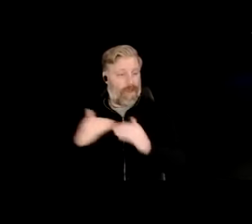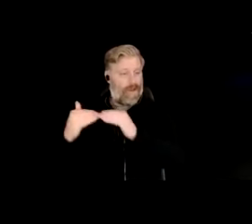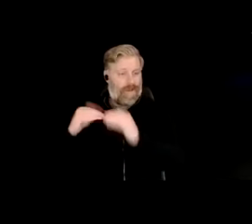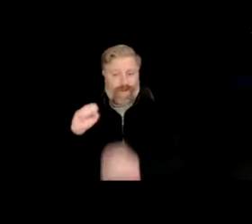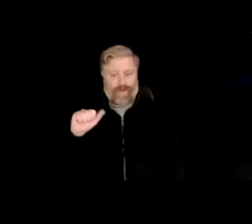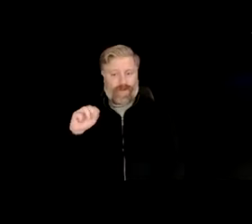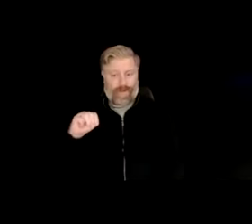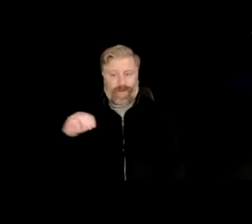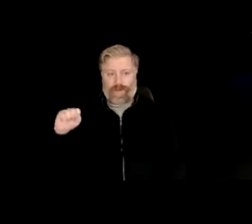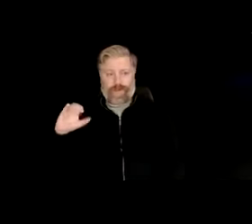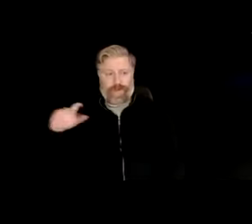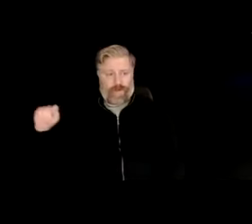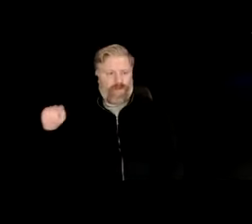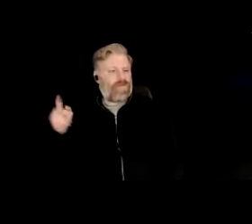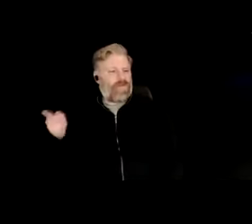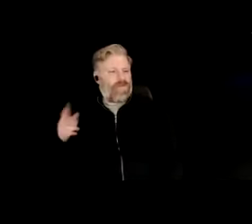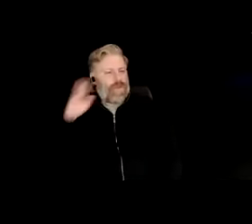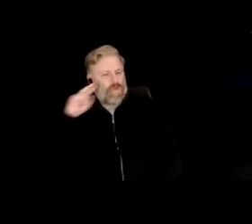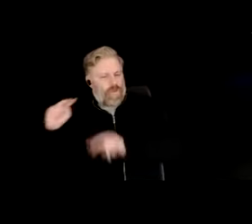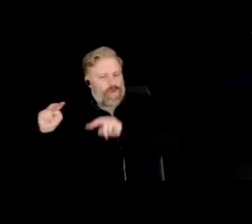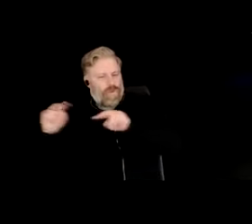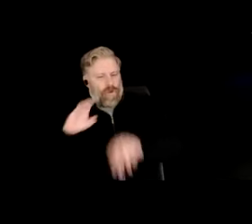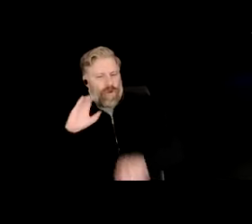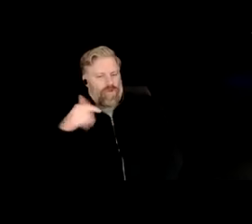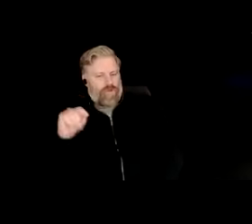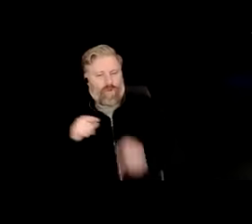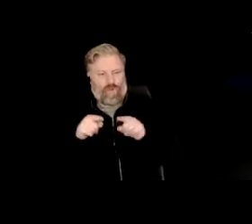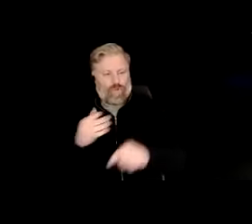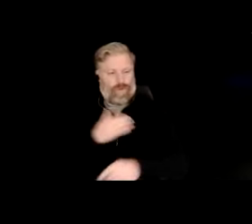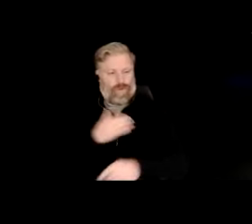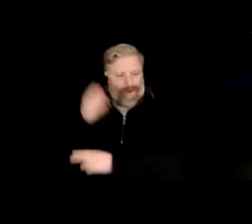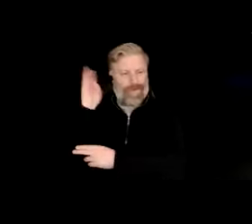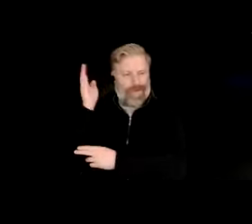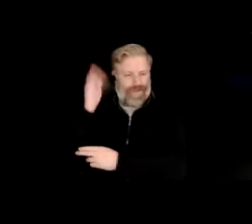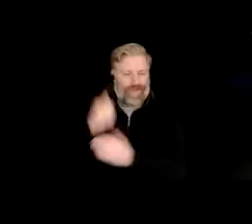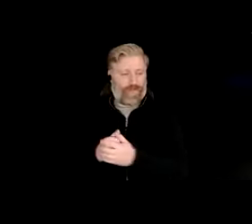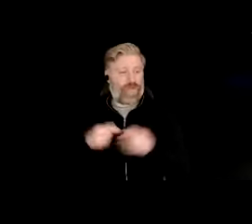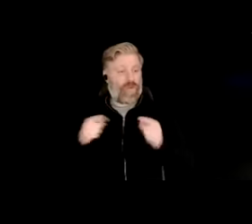will be keeping tabs on the chat as I present. And we will be taking pauses throughout the presentation